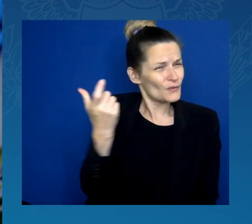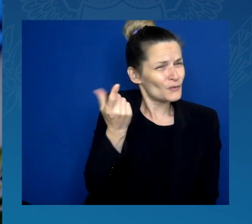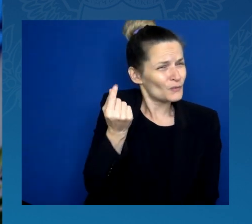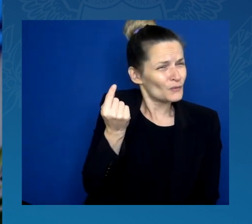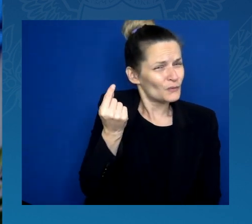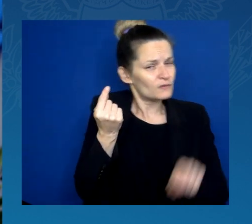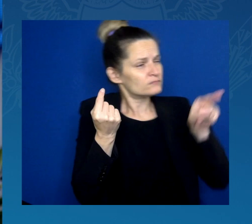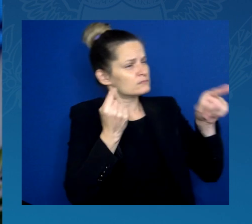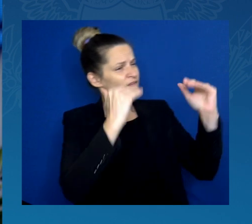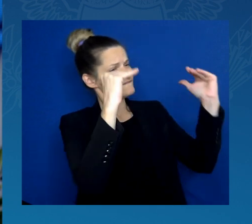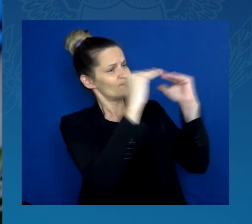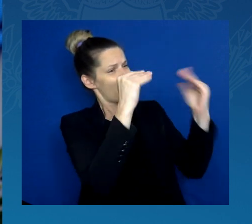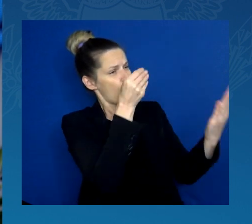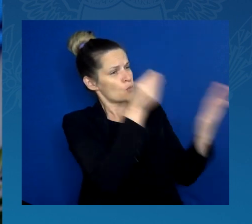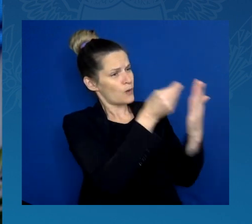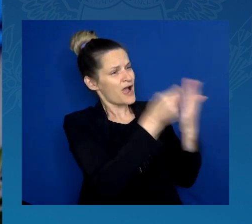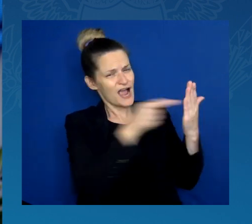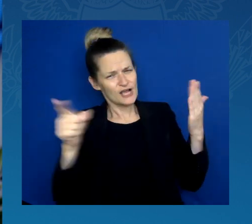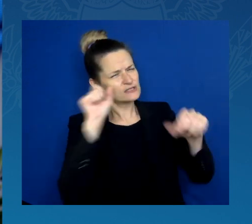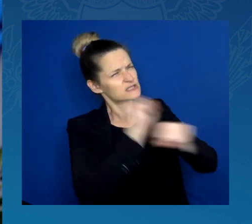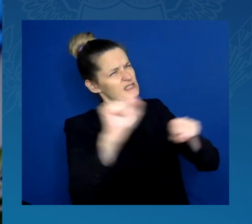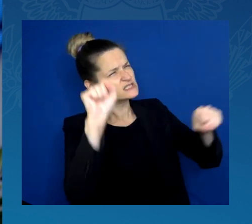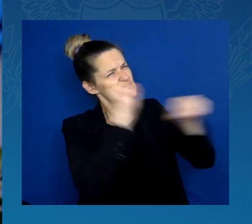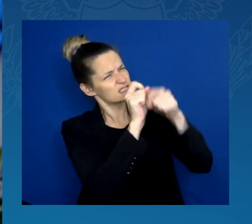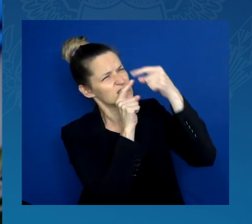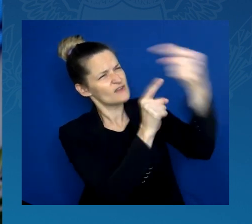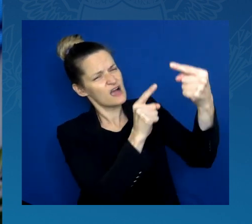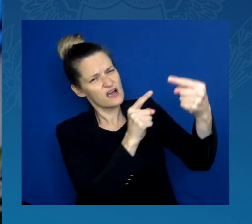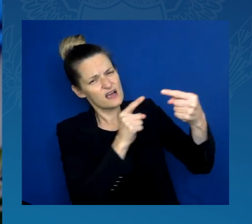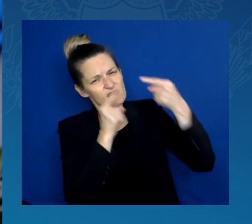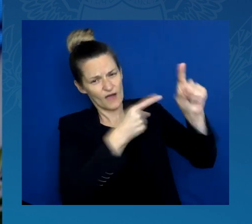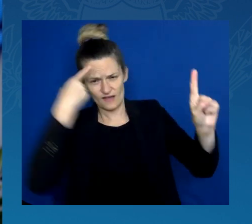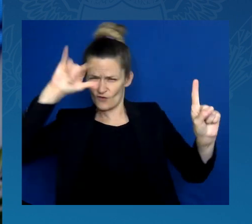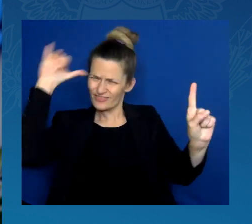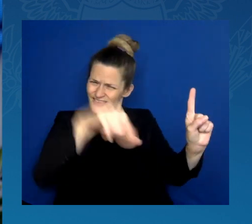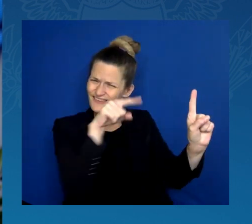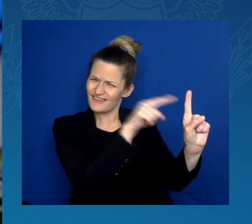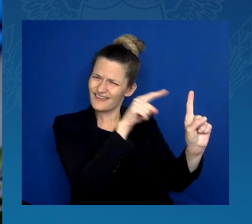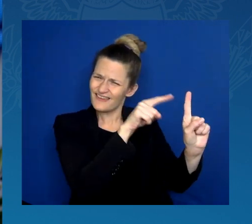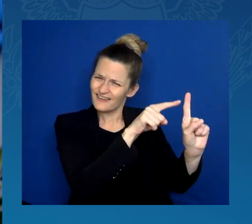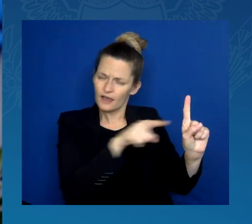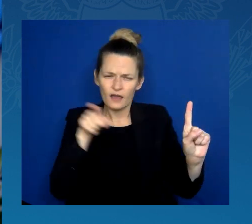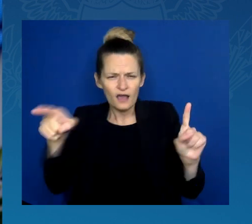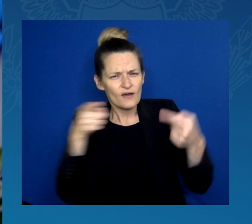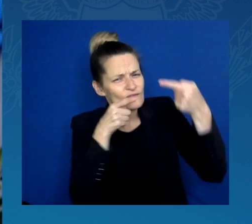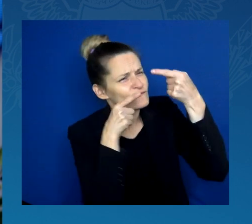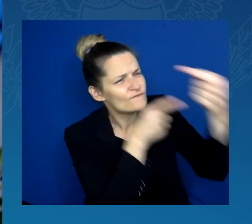You fought to make our workplaces more safe, more fair, and more productive.